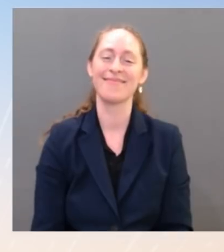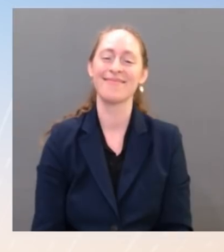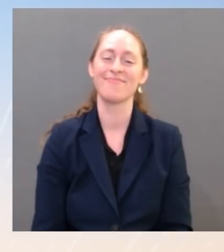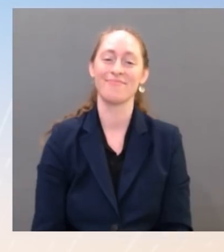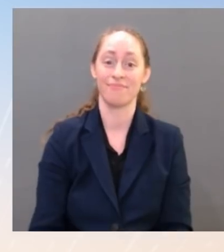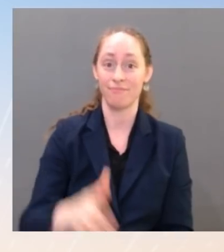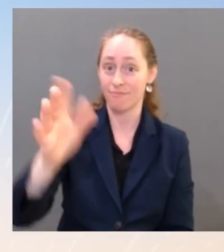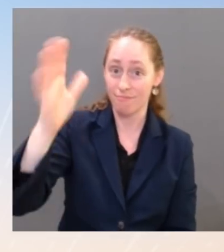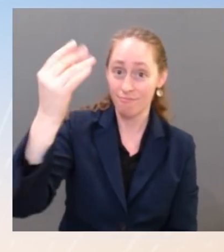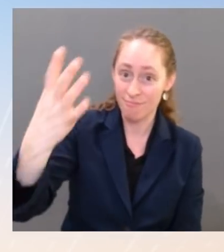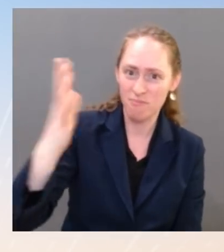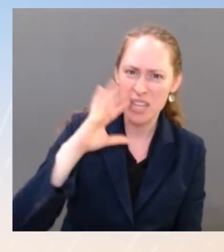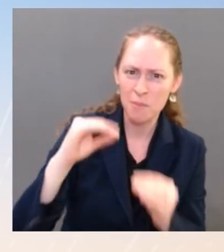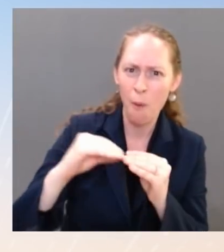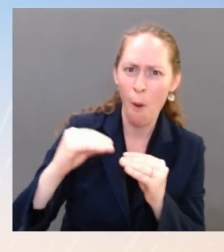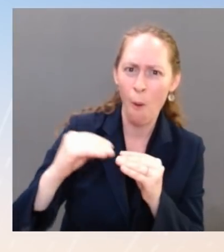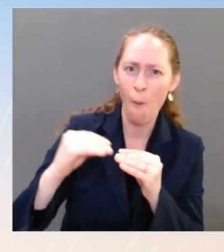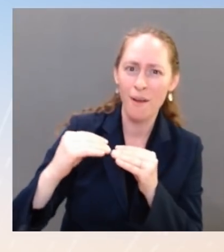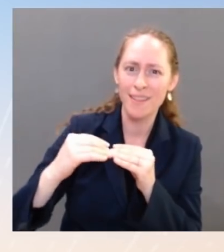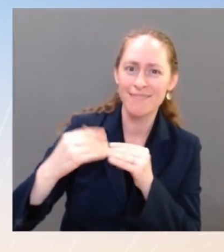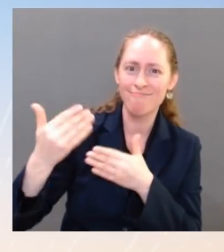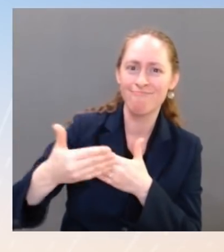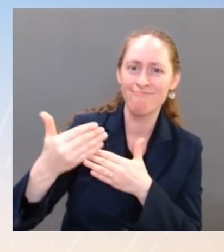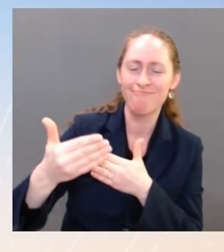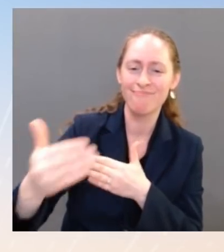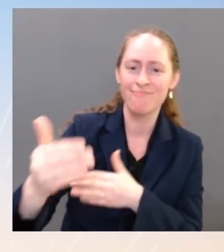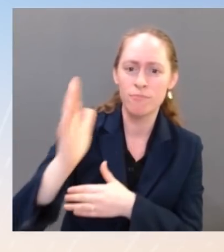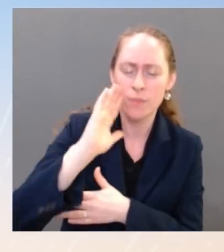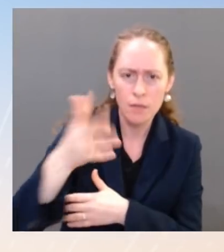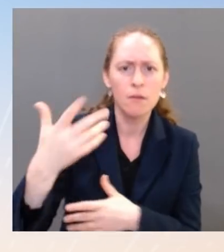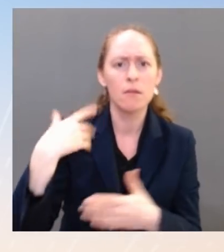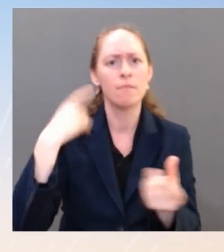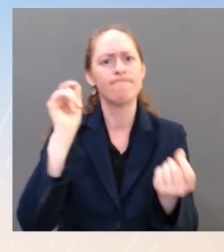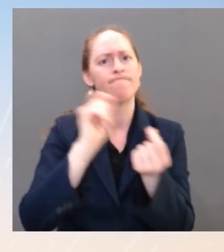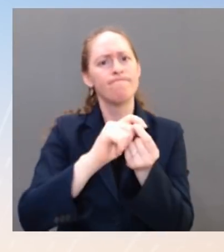is designed to rebuild the roads, the bridges, the airports, the ports,